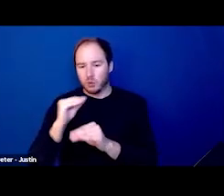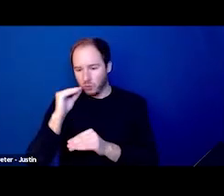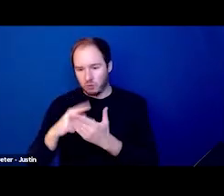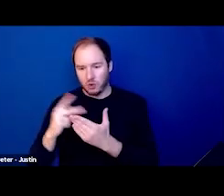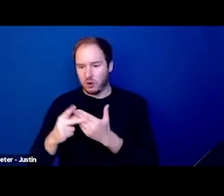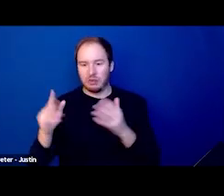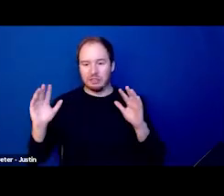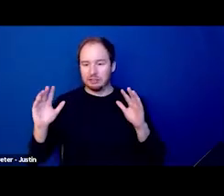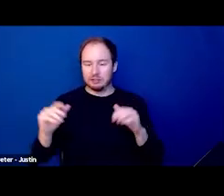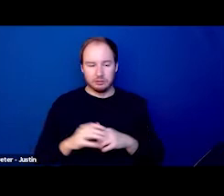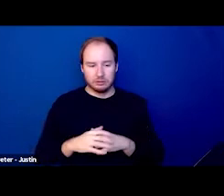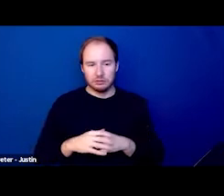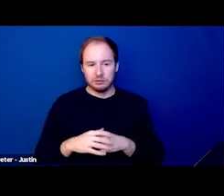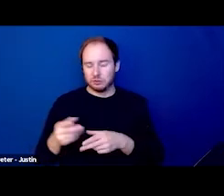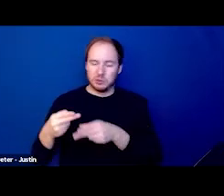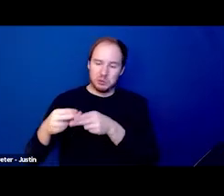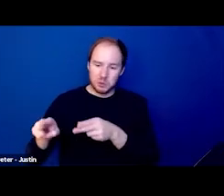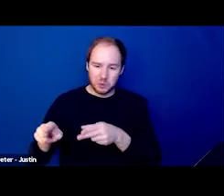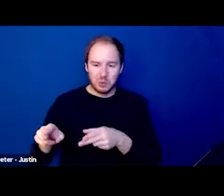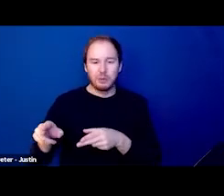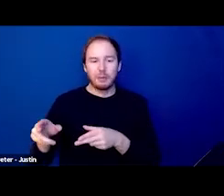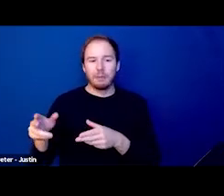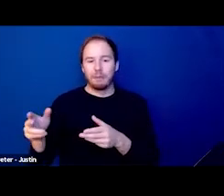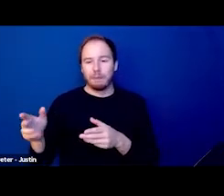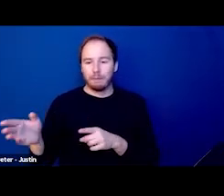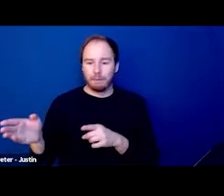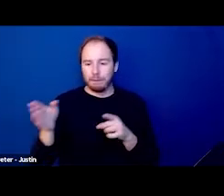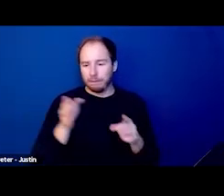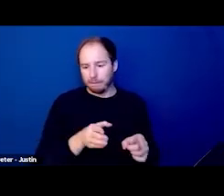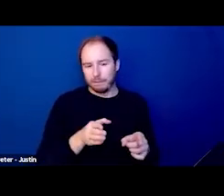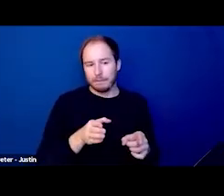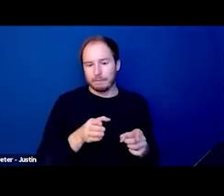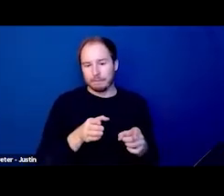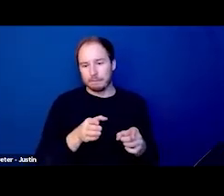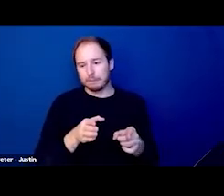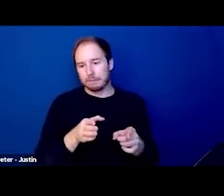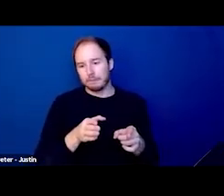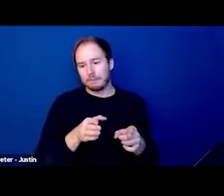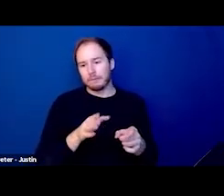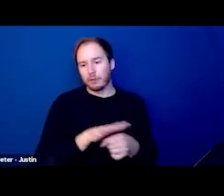We were pretty short lived at that time. And then we moved over to the local Housing Authority.